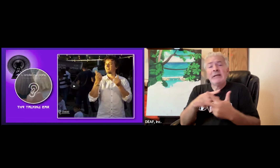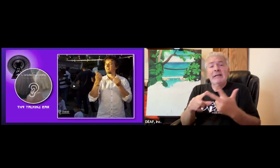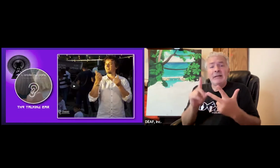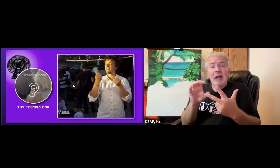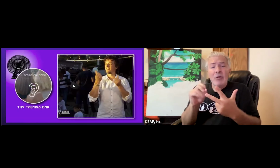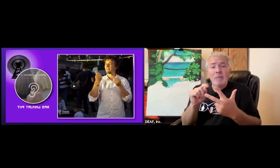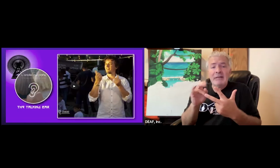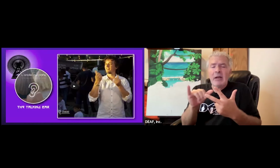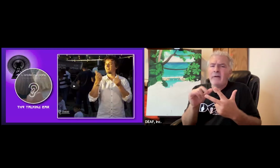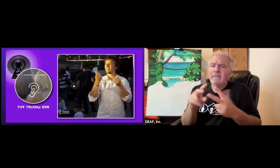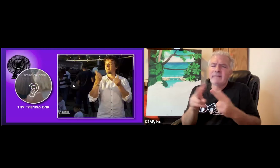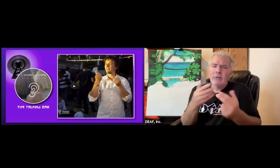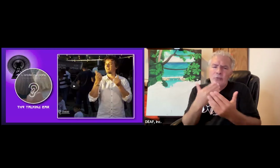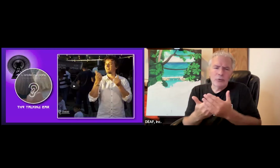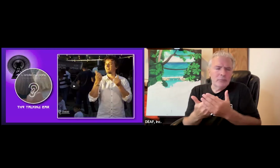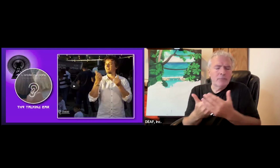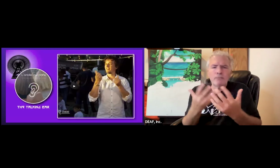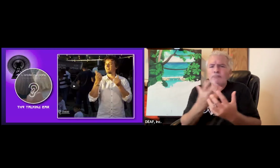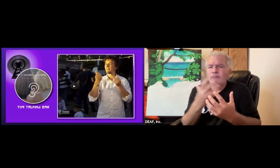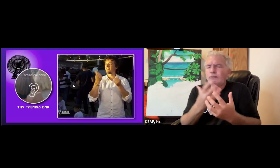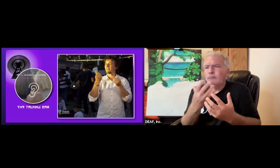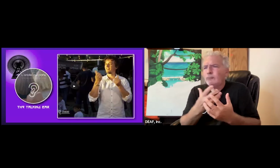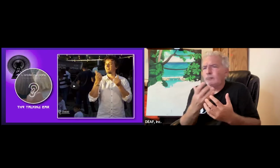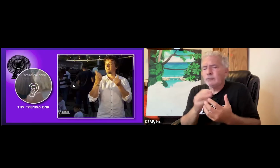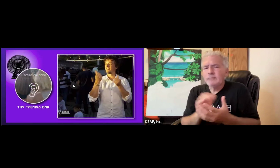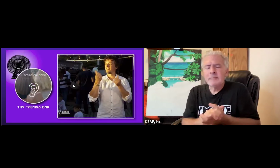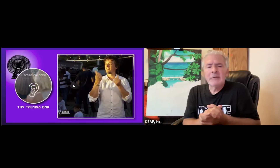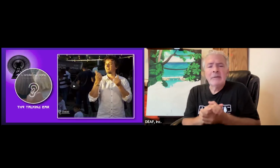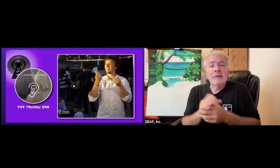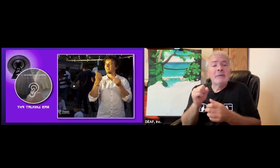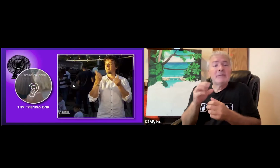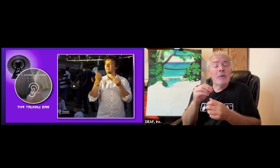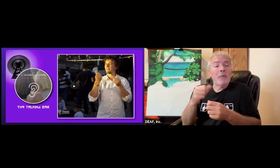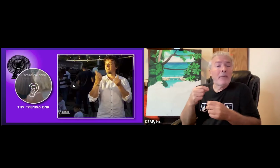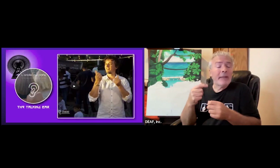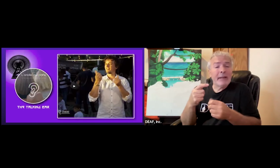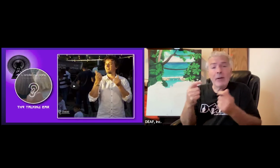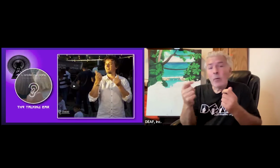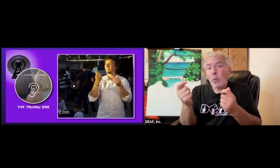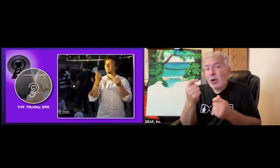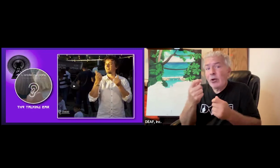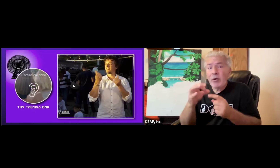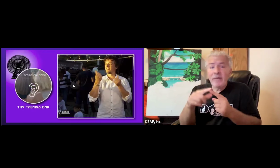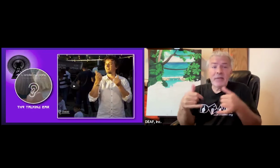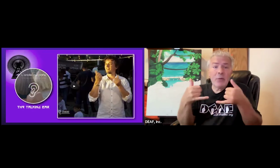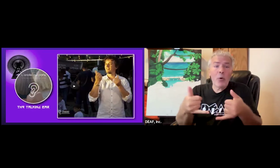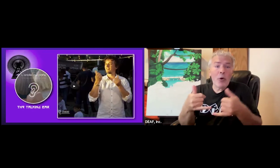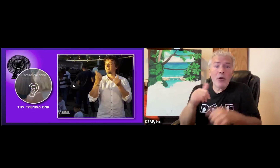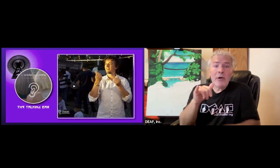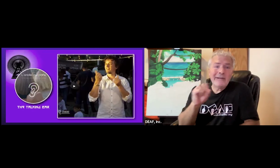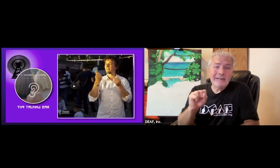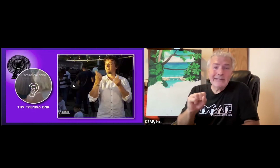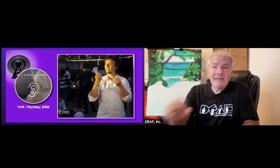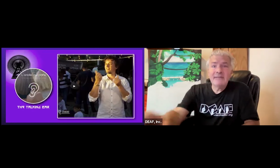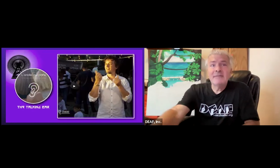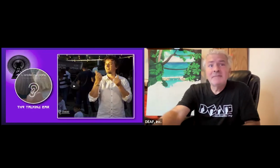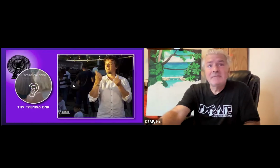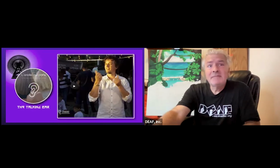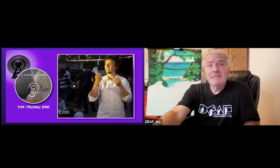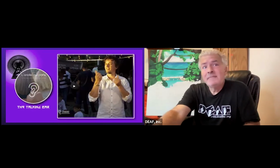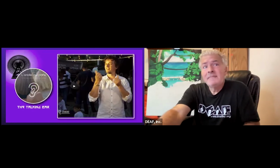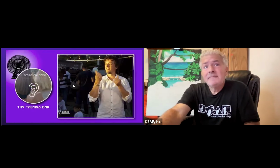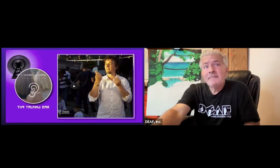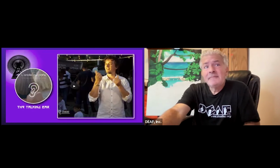So out of those three, they were all very good films. But the winner for the short documentary film is ...